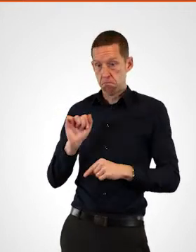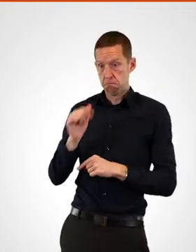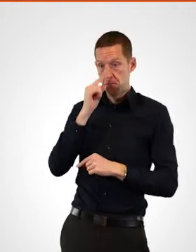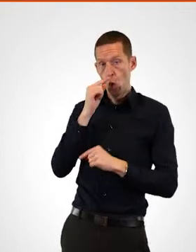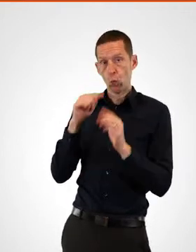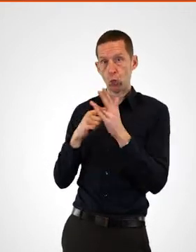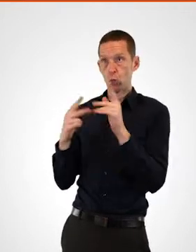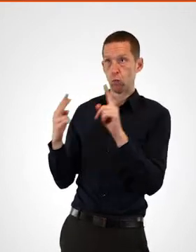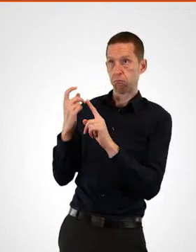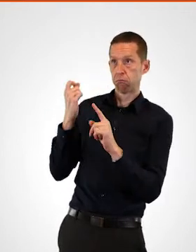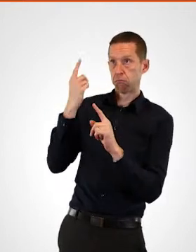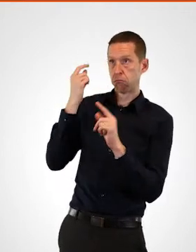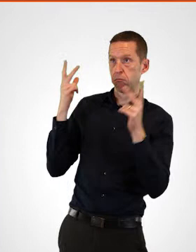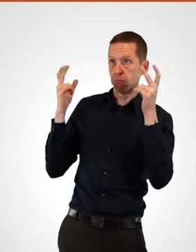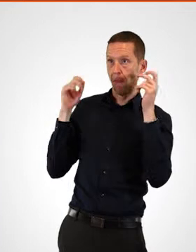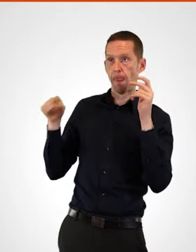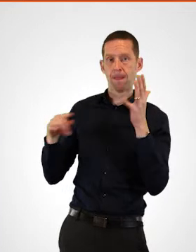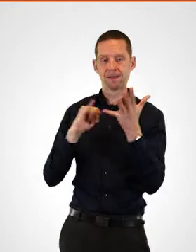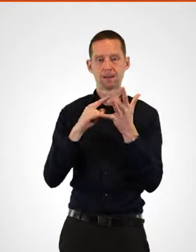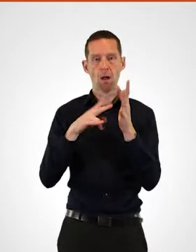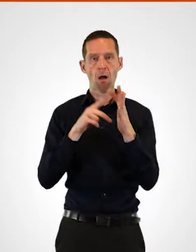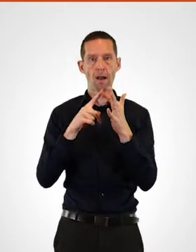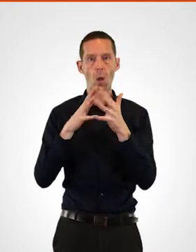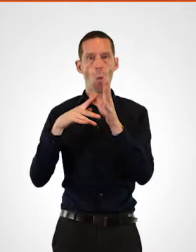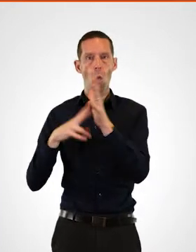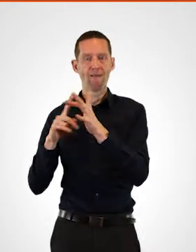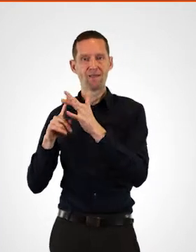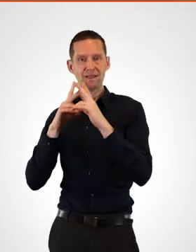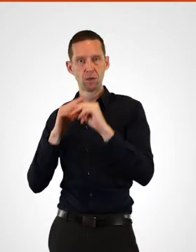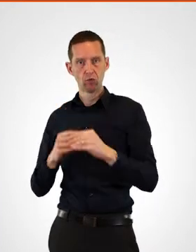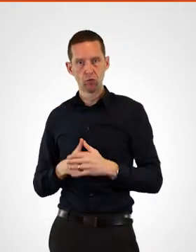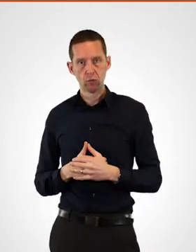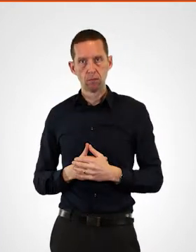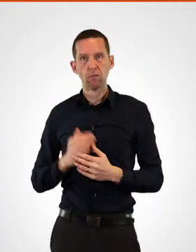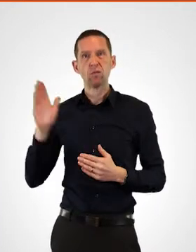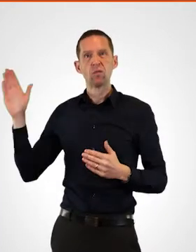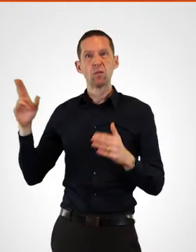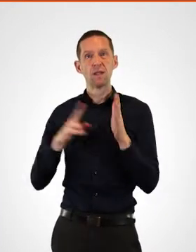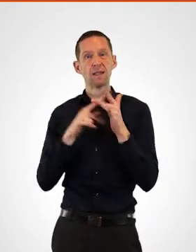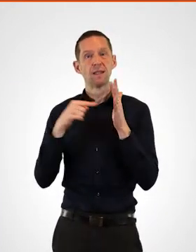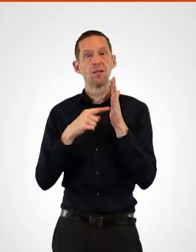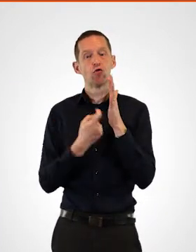to perceive this sine wave speech. And what Nittrouer has suggested is that